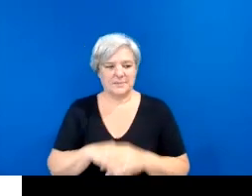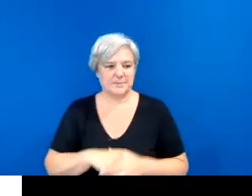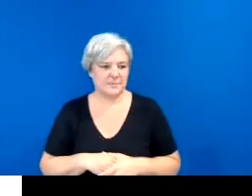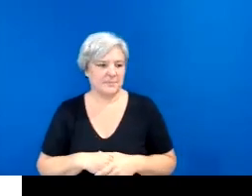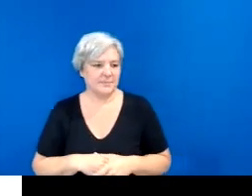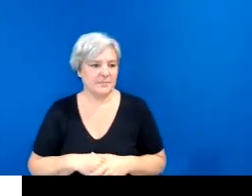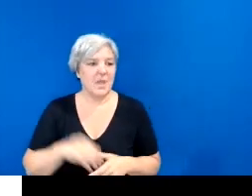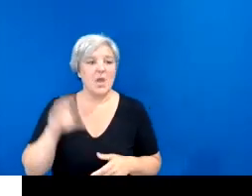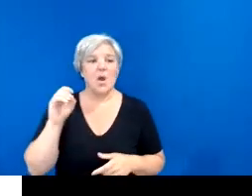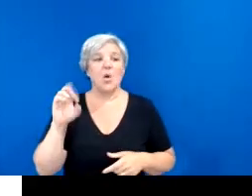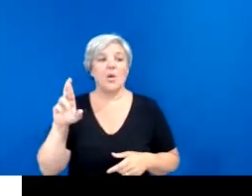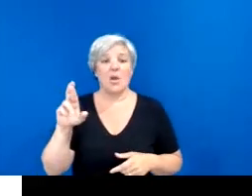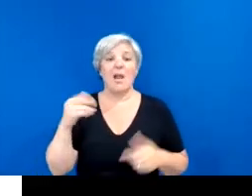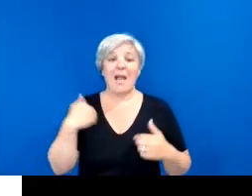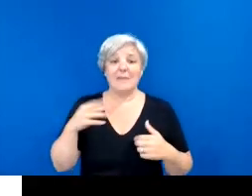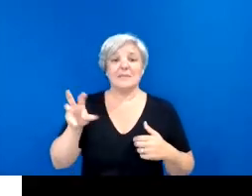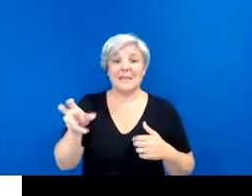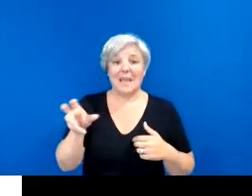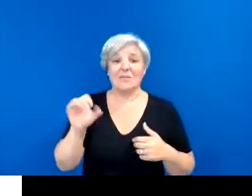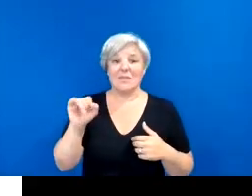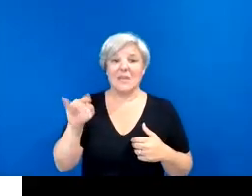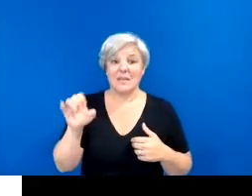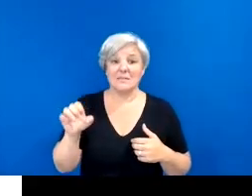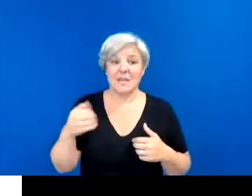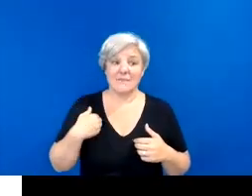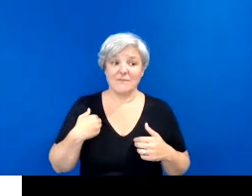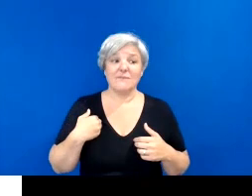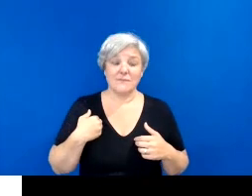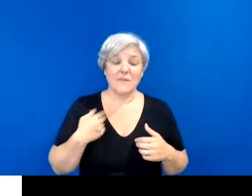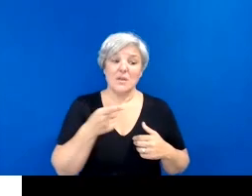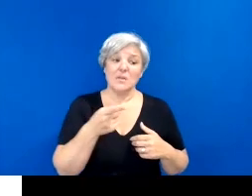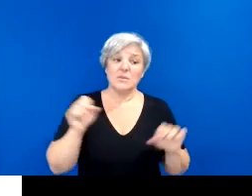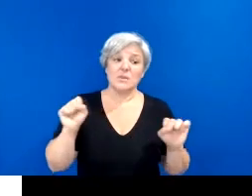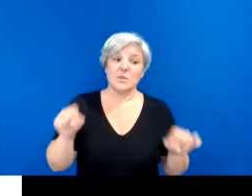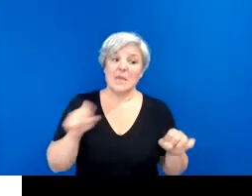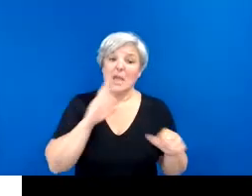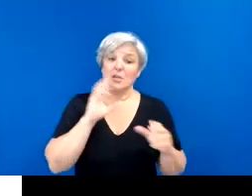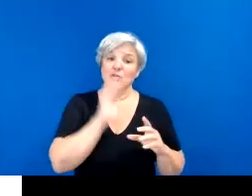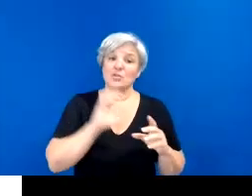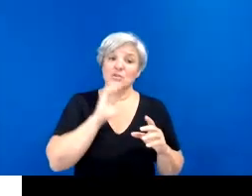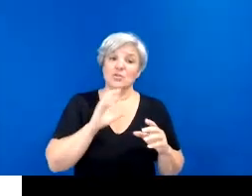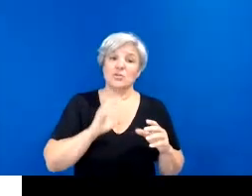the OER also has a Canvas site so you can search by collection, by discipline,